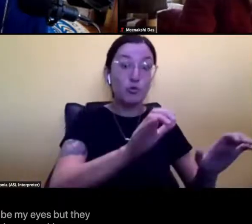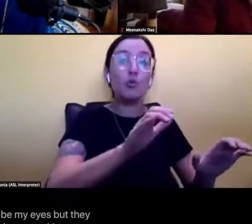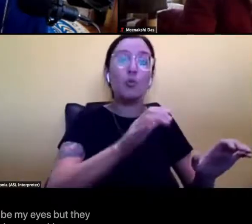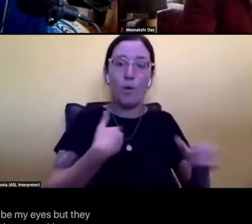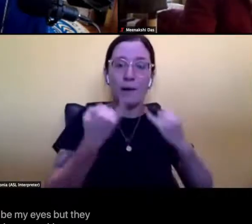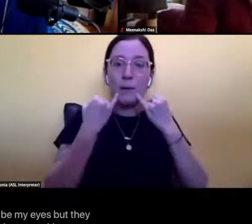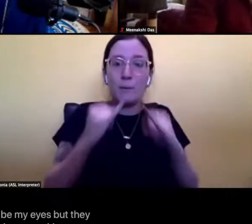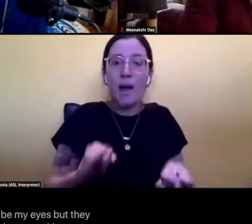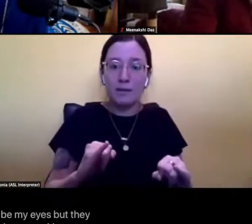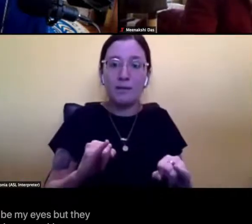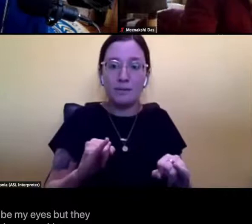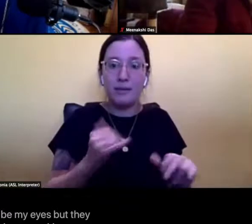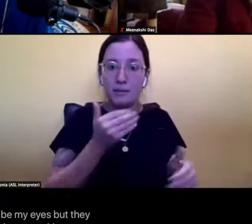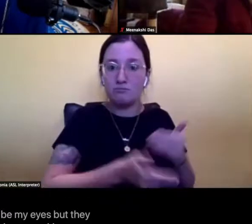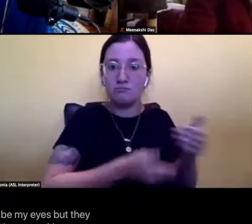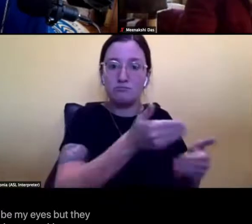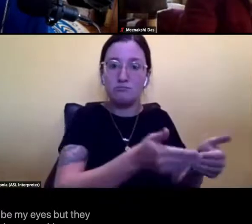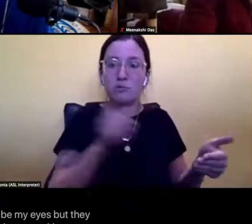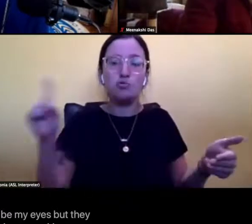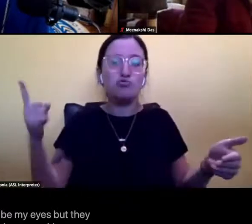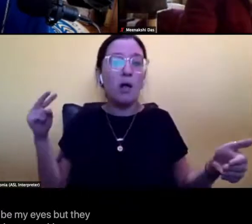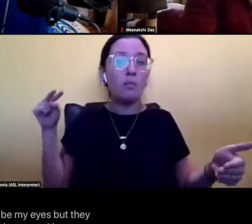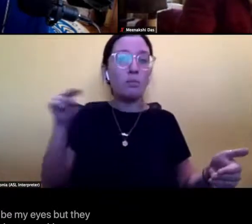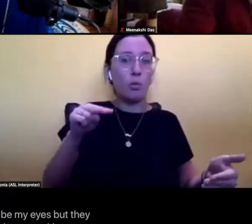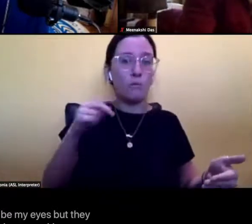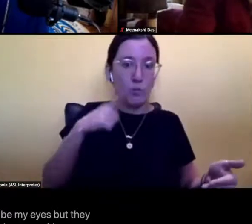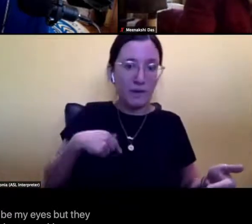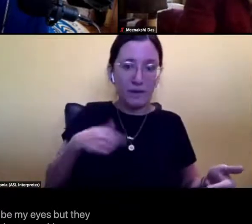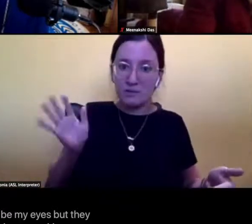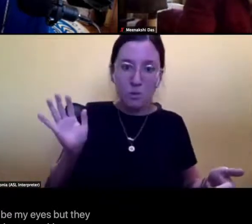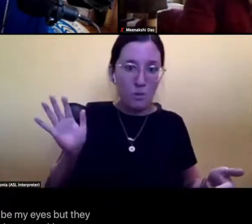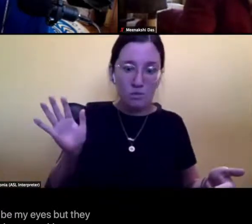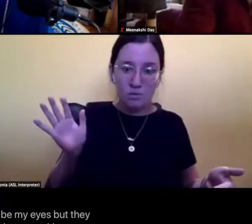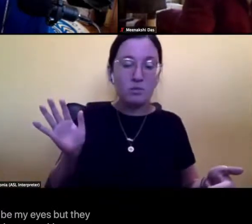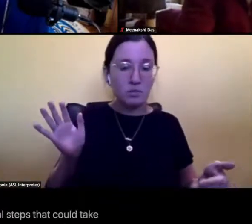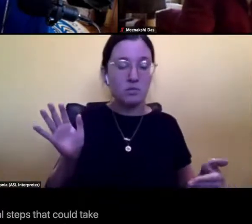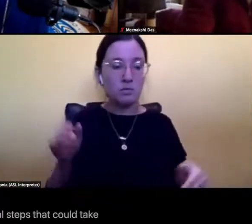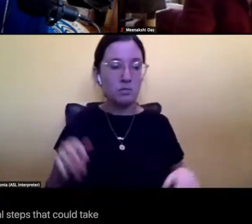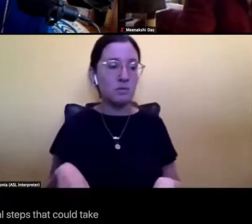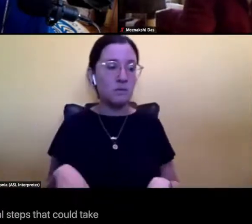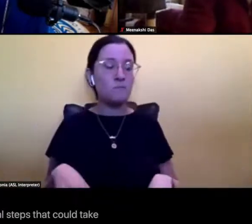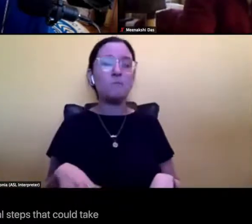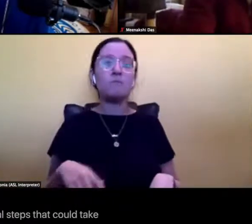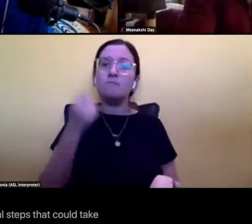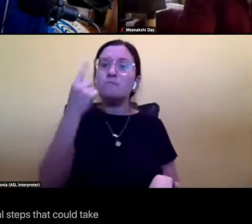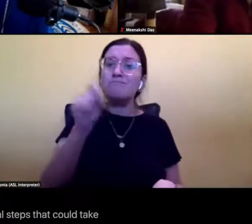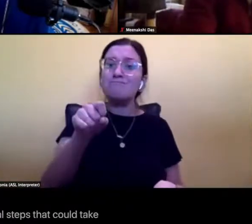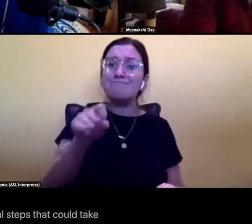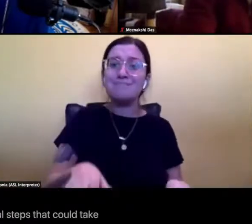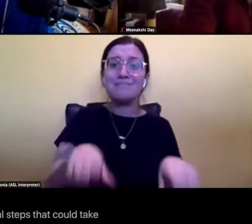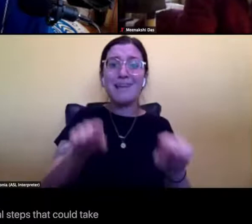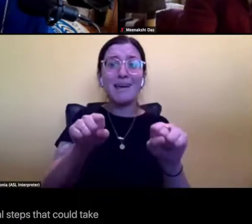and execute on independently I would do. And I would take extra time to be ultra-independent.